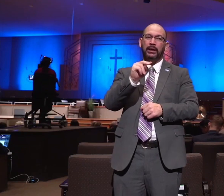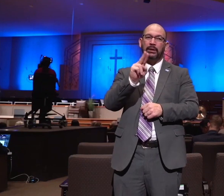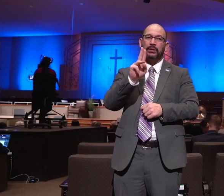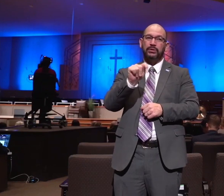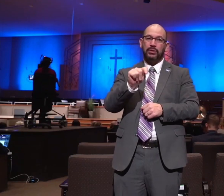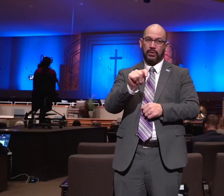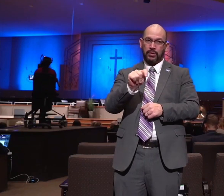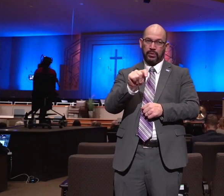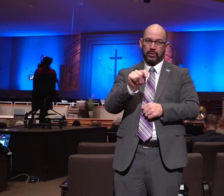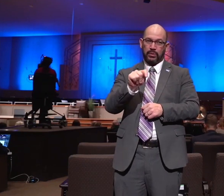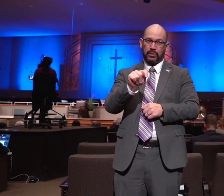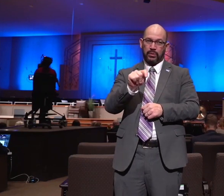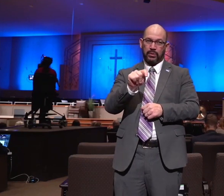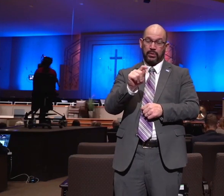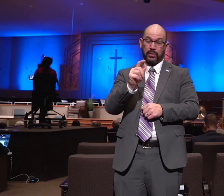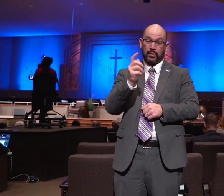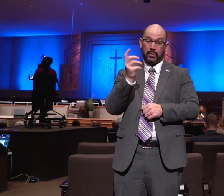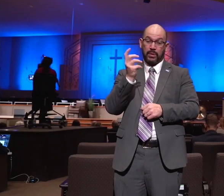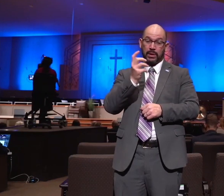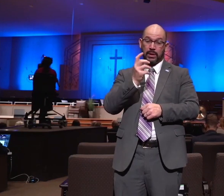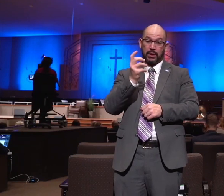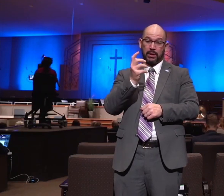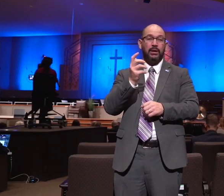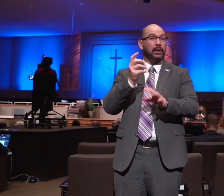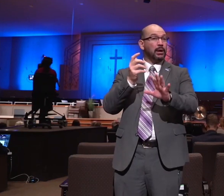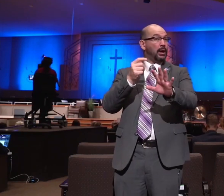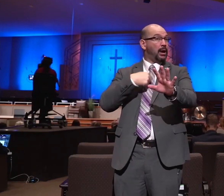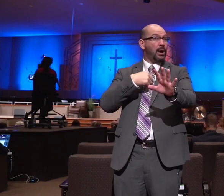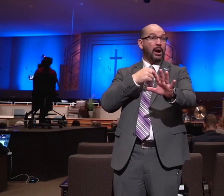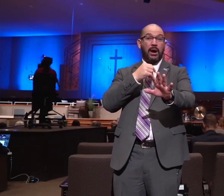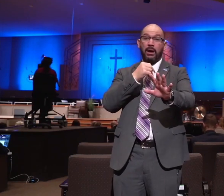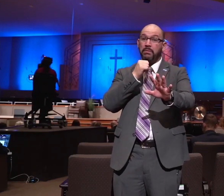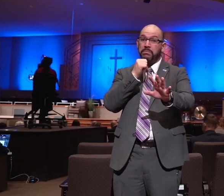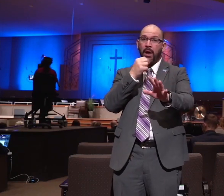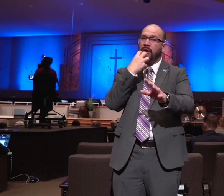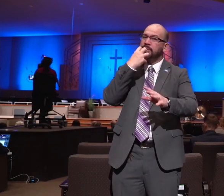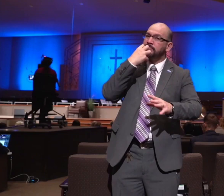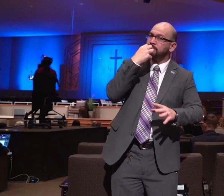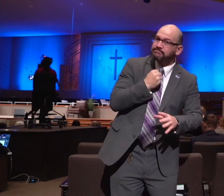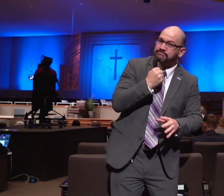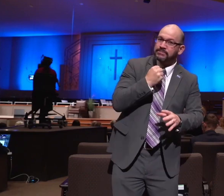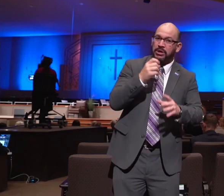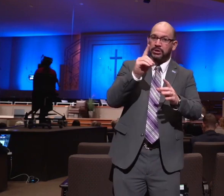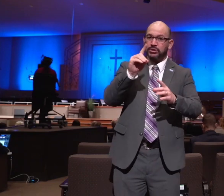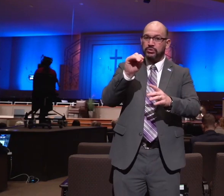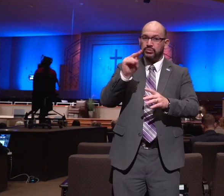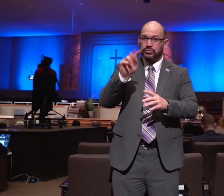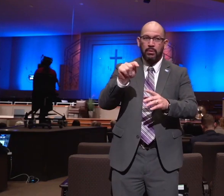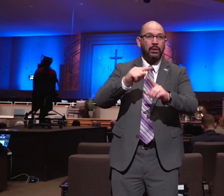Duncan has nothing I want nothing